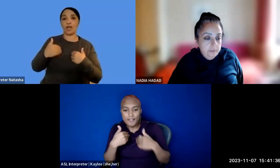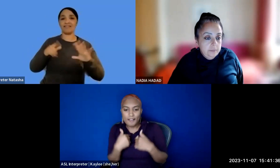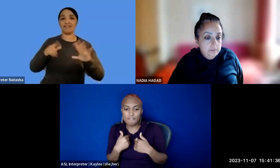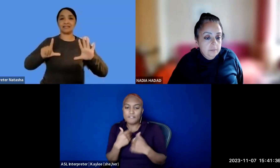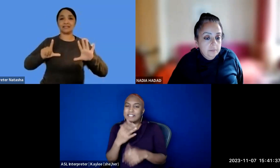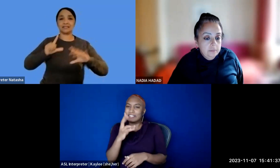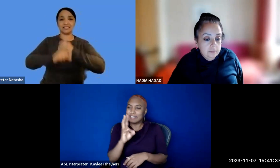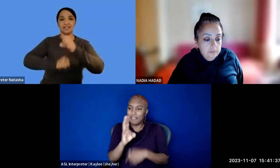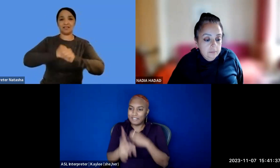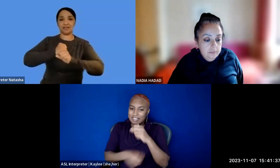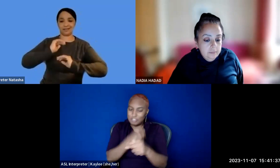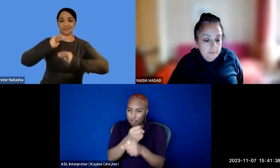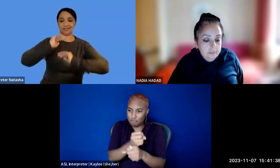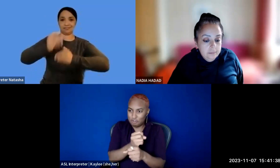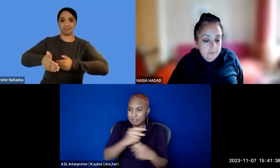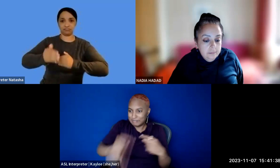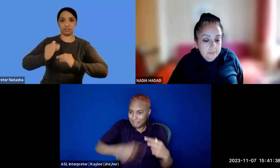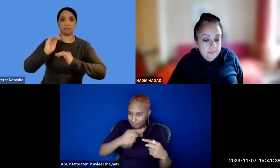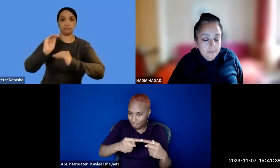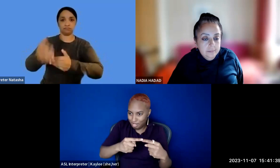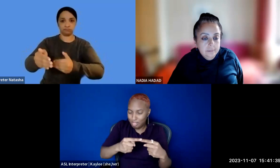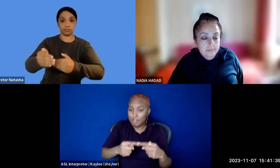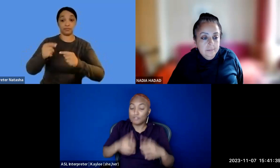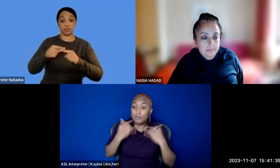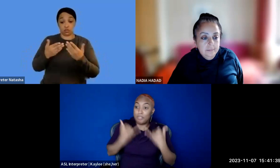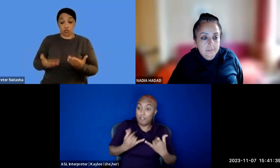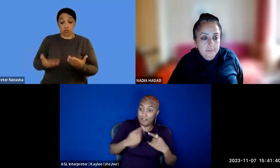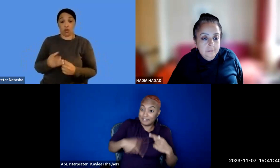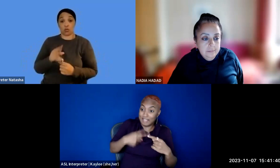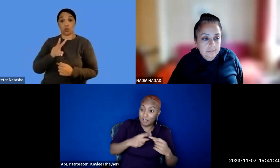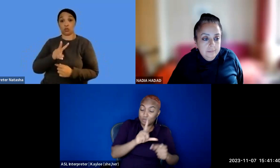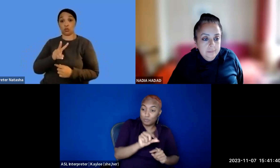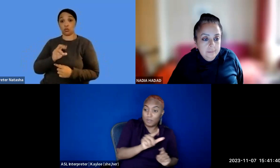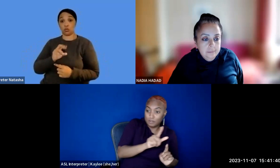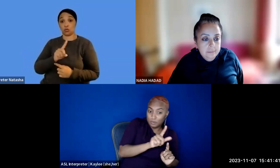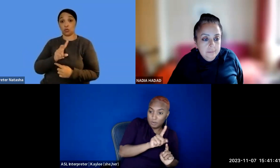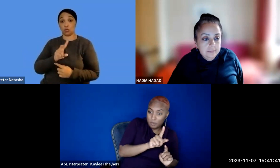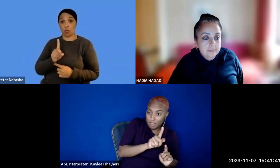The current one goes from 2021-2027